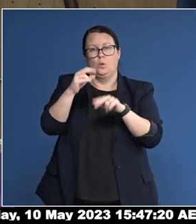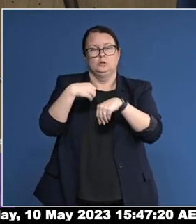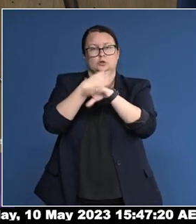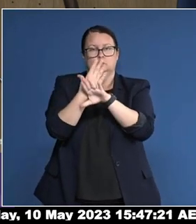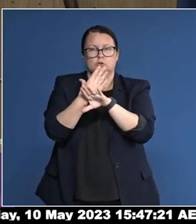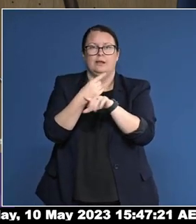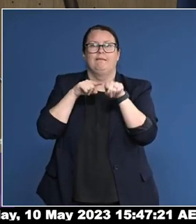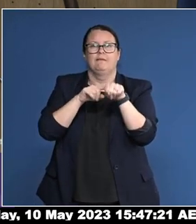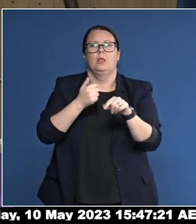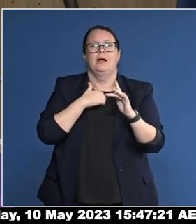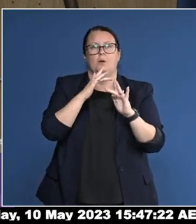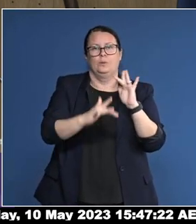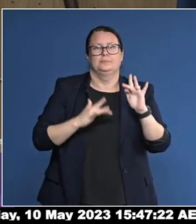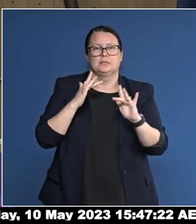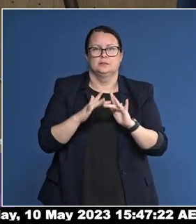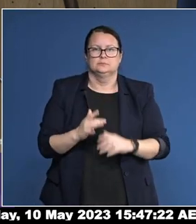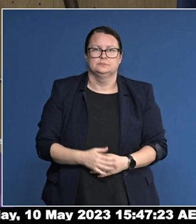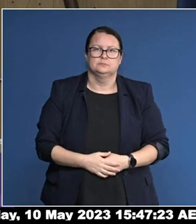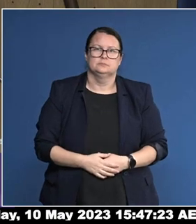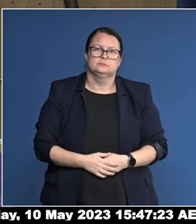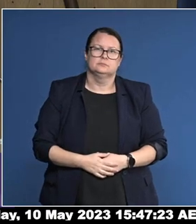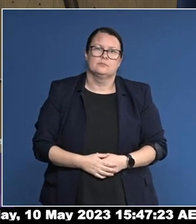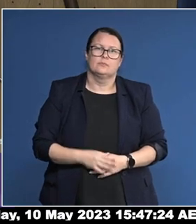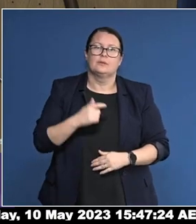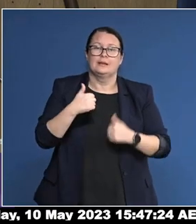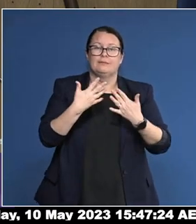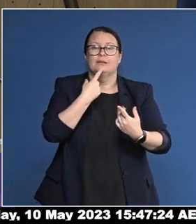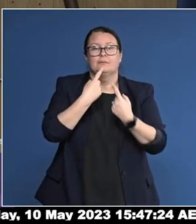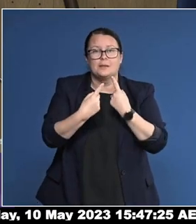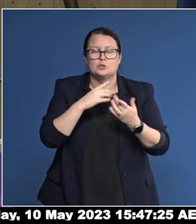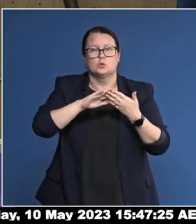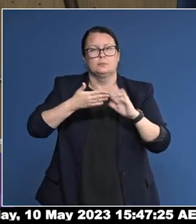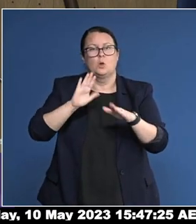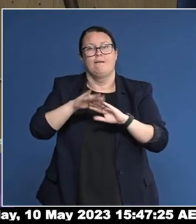website. The sessions provide information to the community on what we have done over the